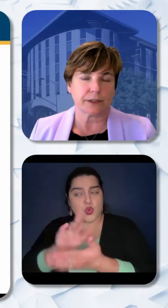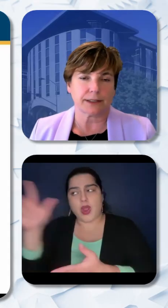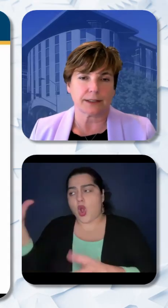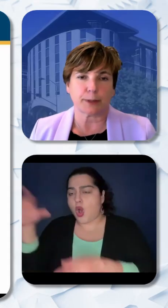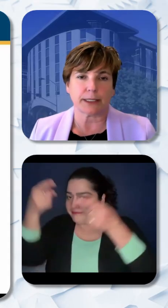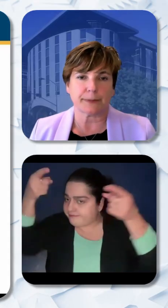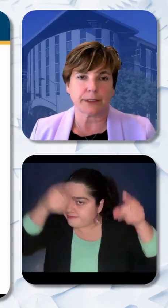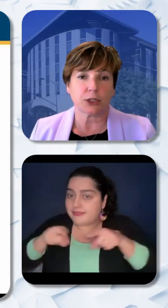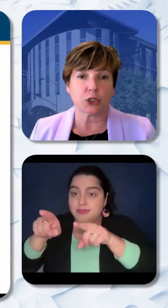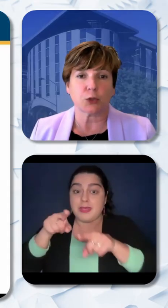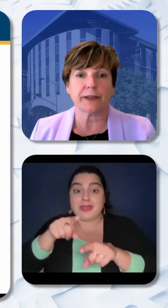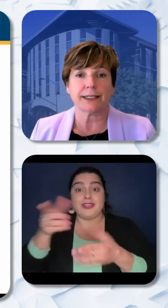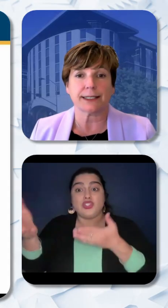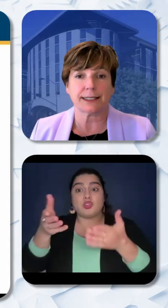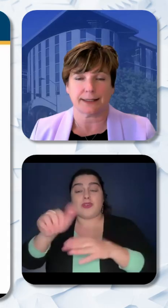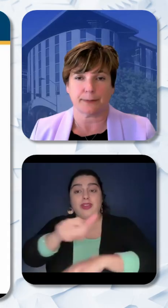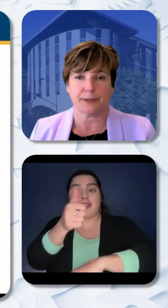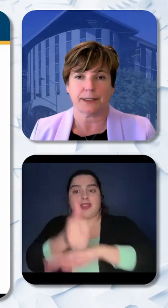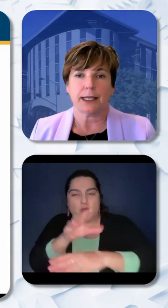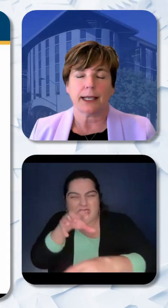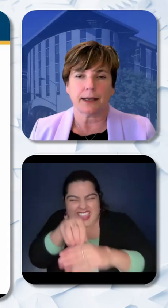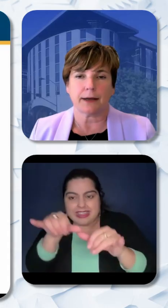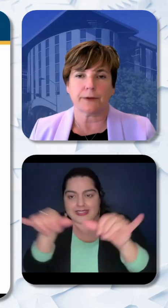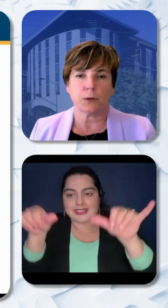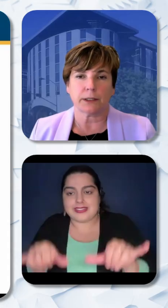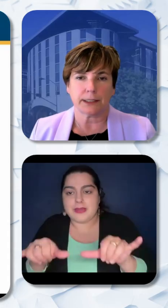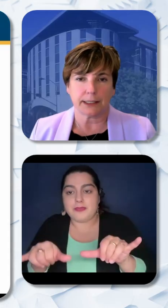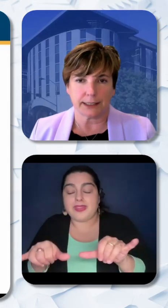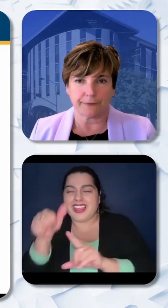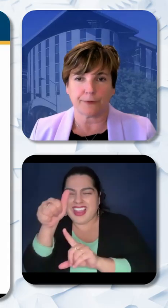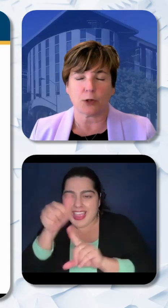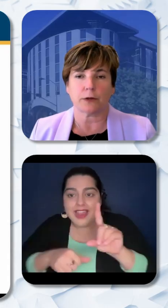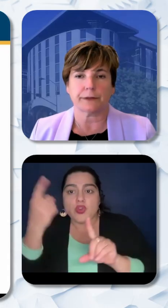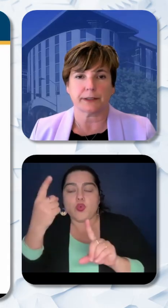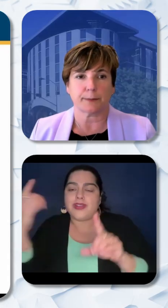services and placement occur within systems, and everyone is involved in